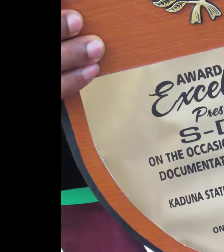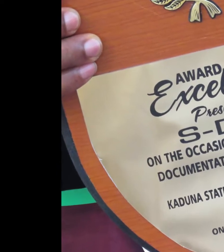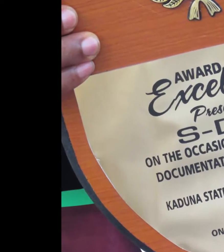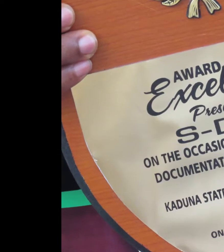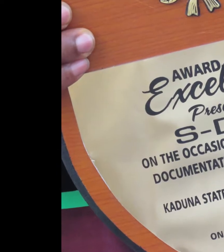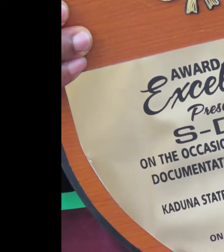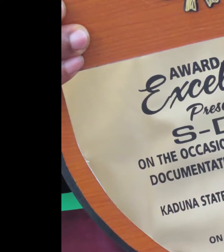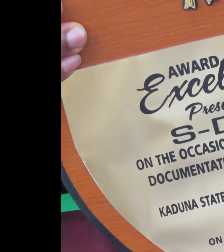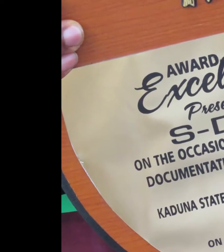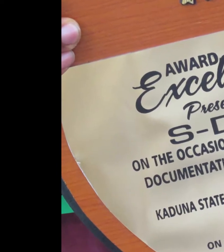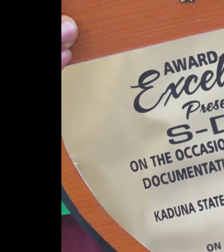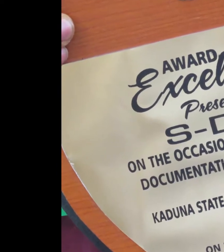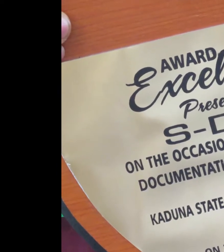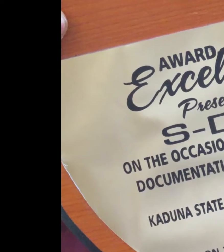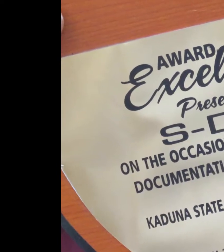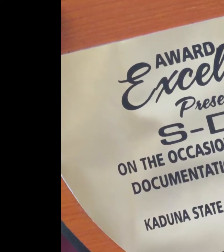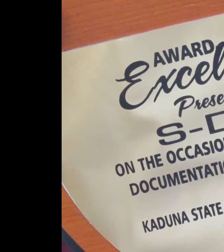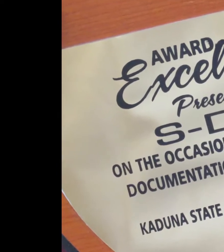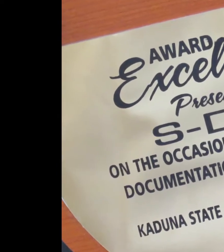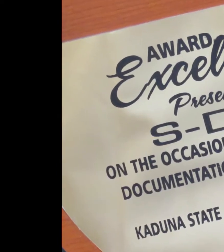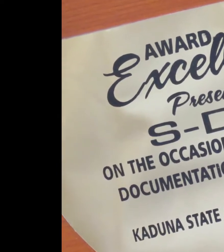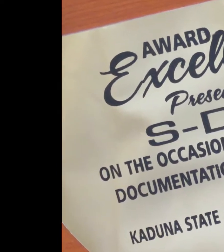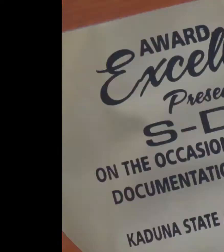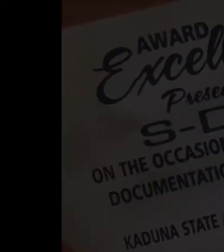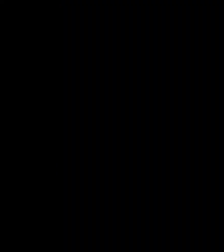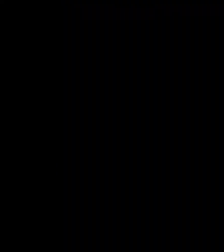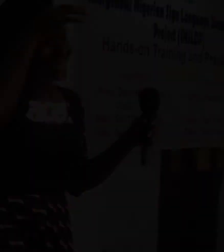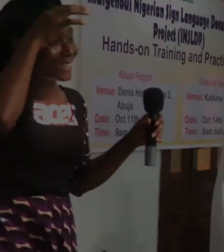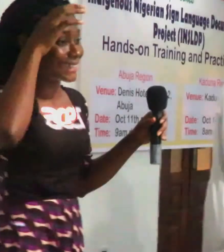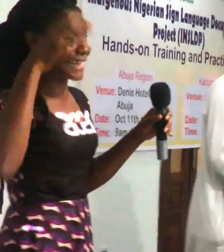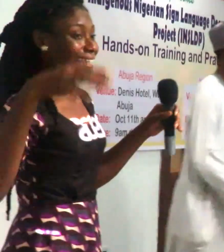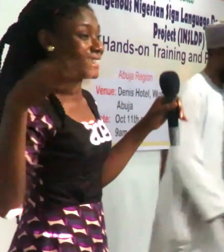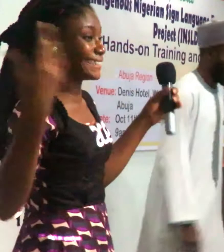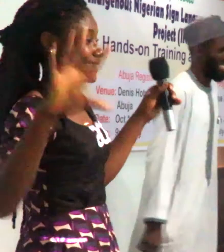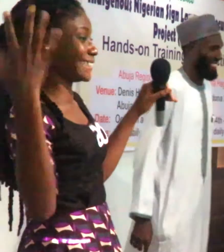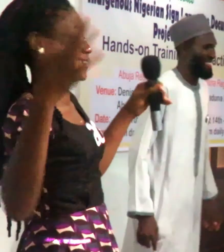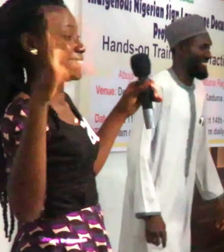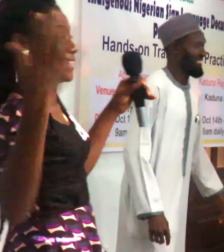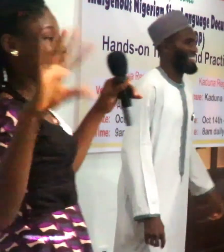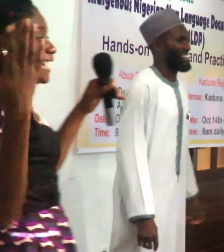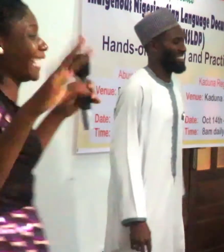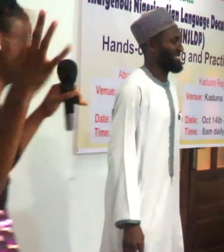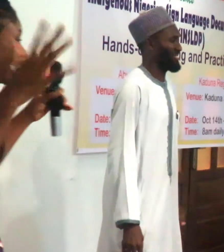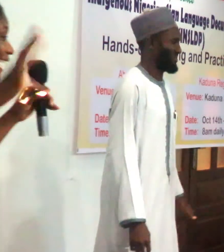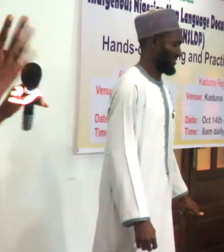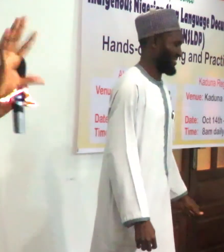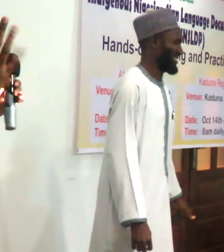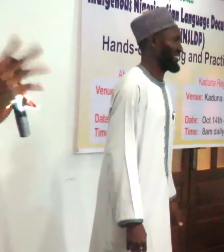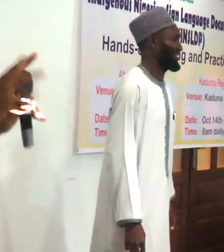Endangered languages Initiative, we are committed to doing that but it is not just an S-DELI